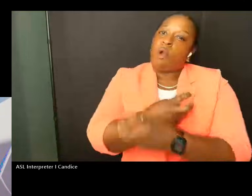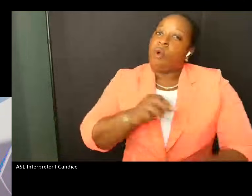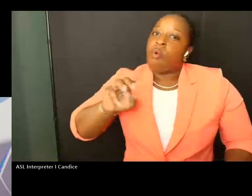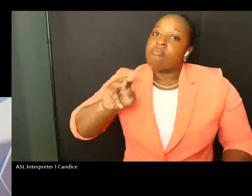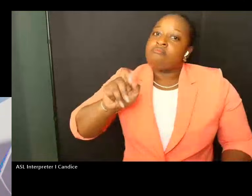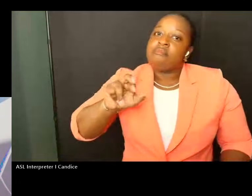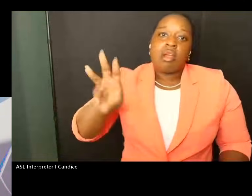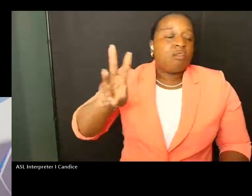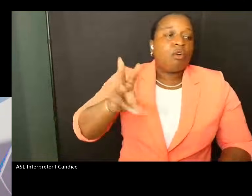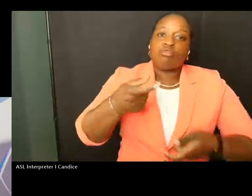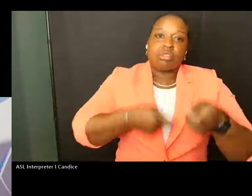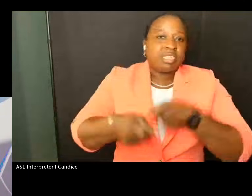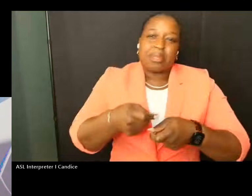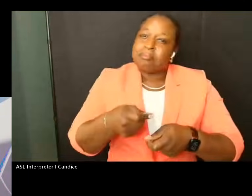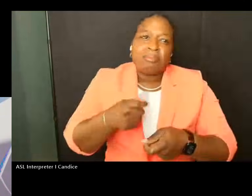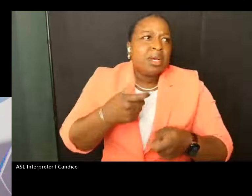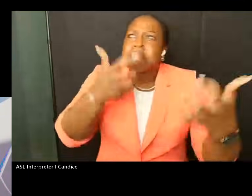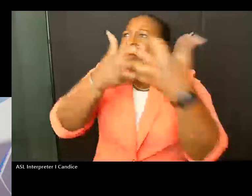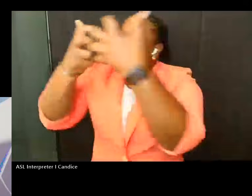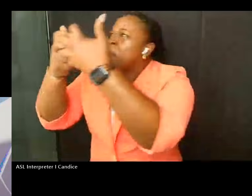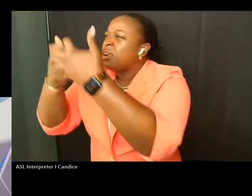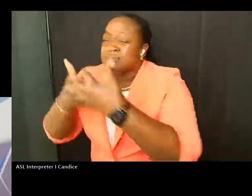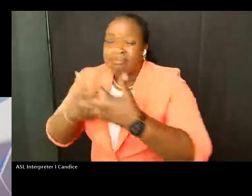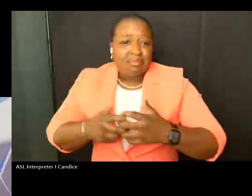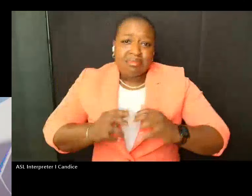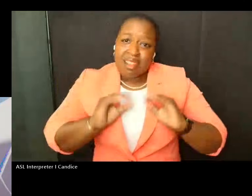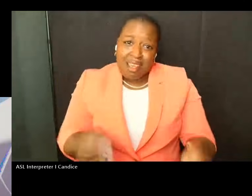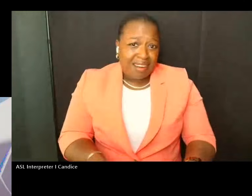she was no -- it was no match. And again, we don't have -- you don't have a lot of matches in the